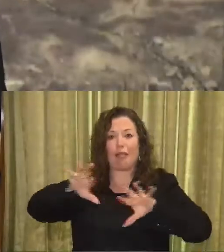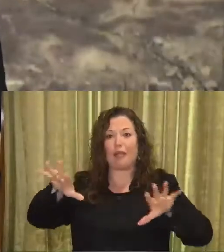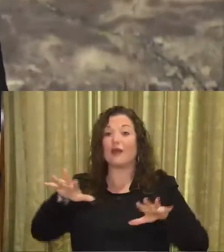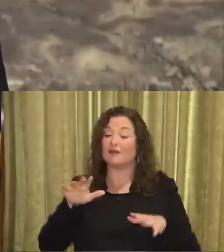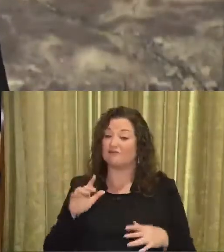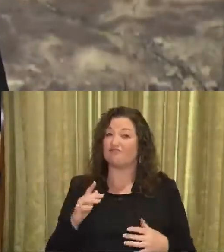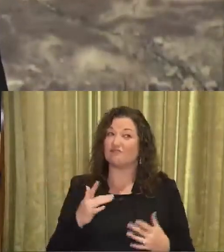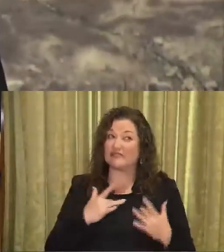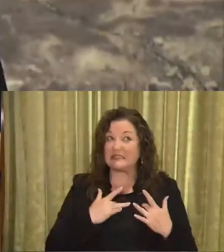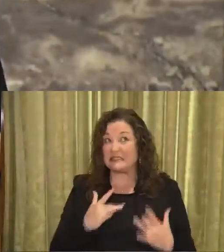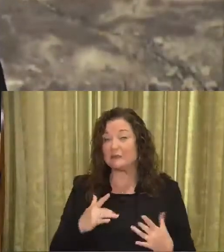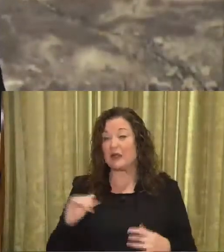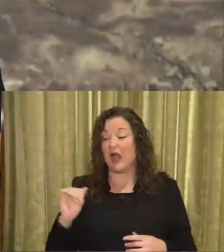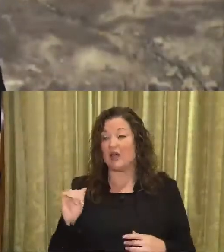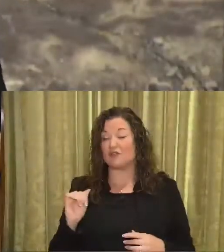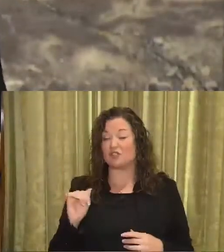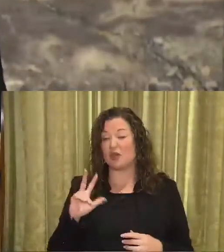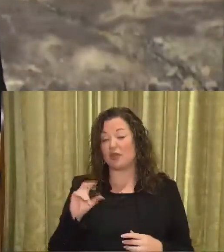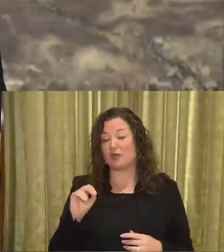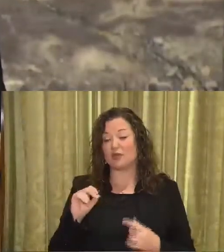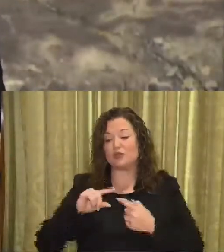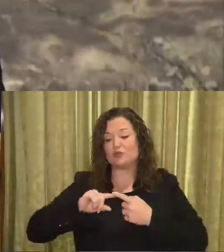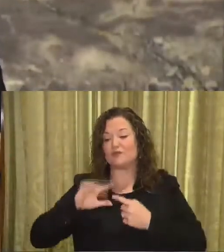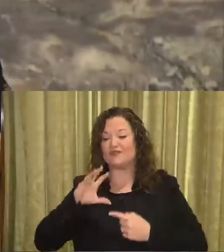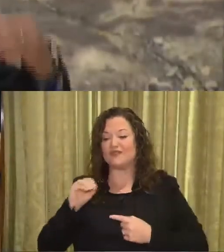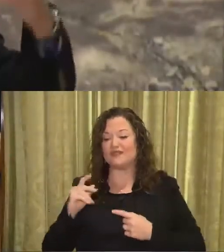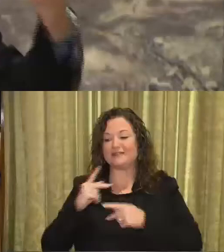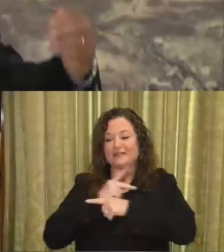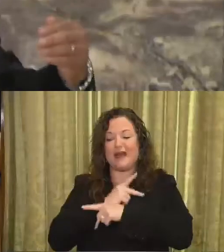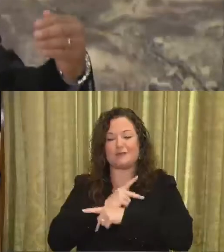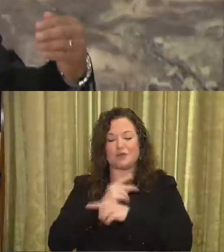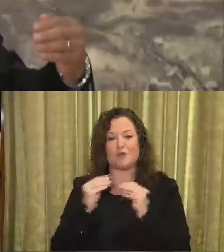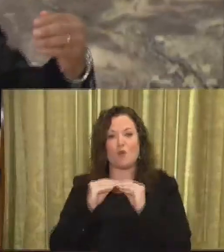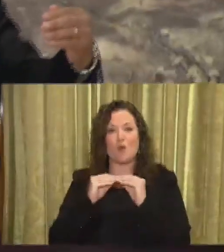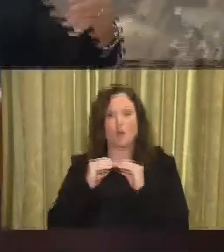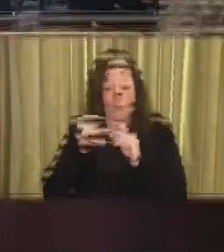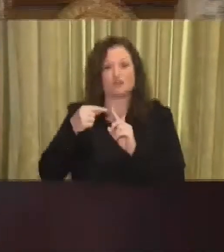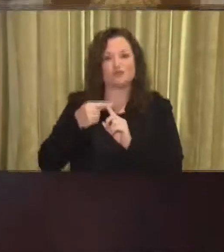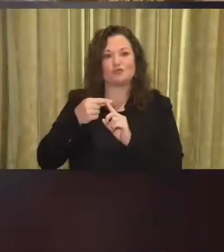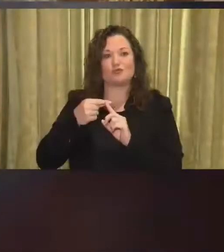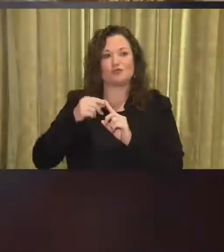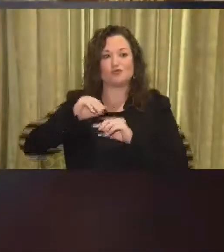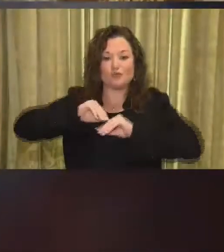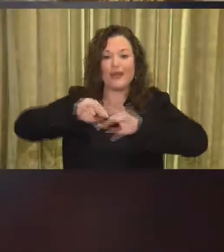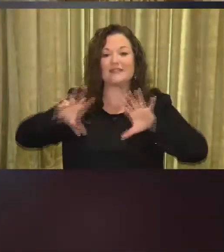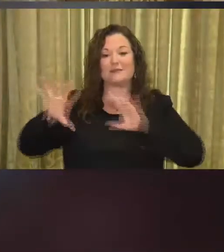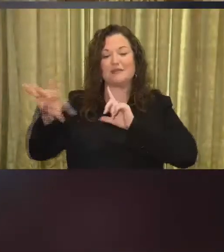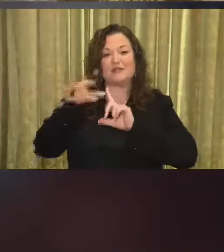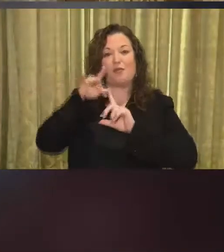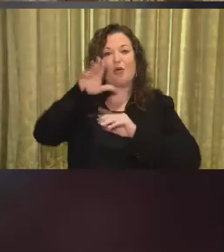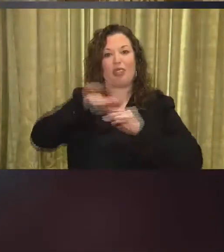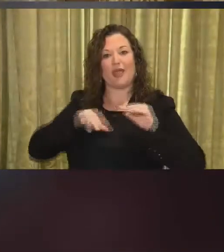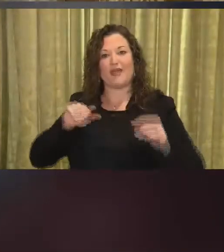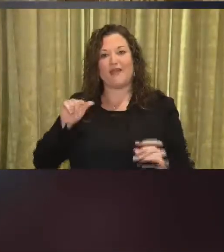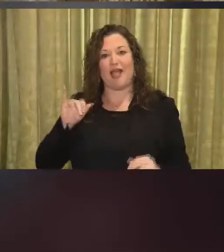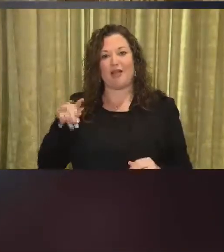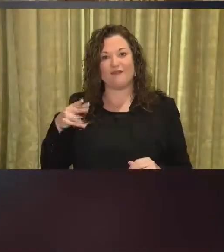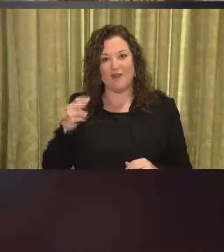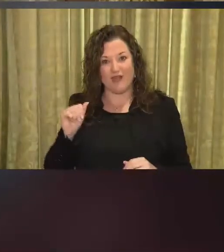it is 30 to 50 times more transmissible than the alpha variant. Which is the variant that came after the original strain.